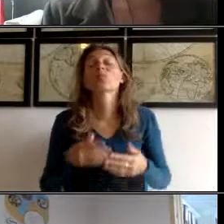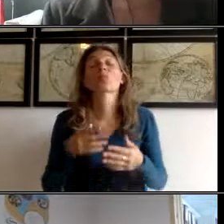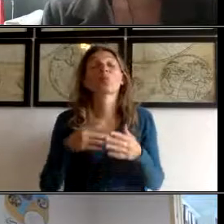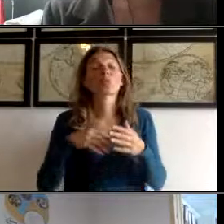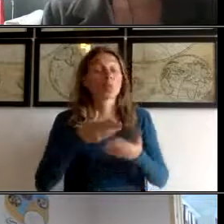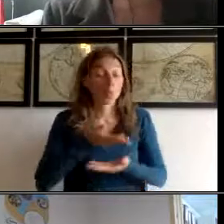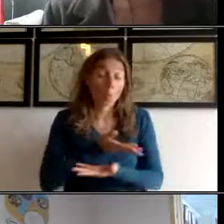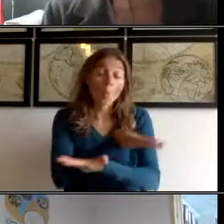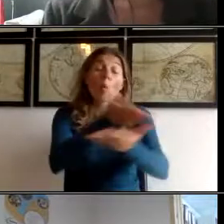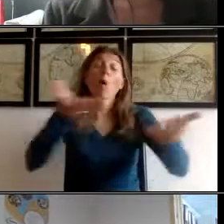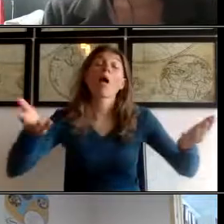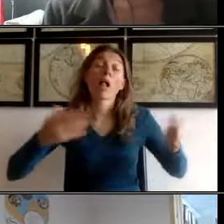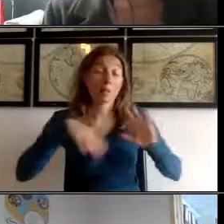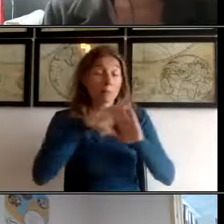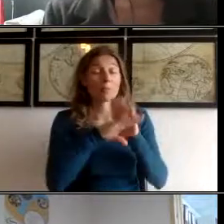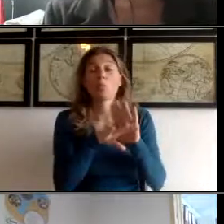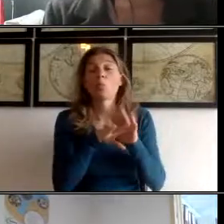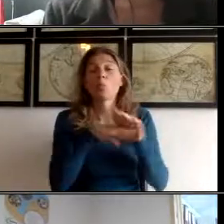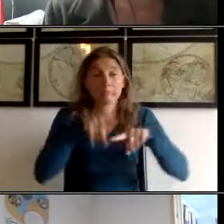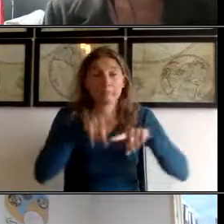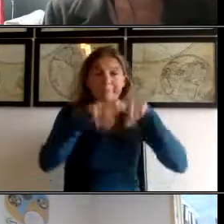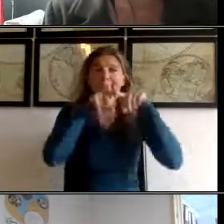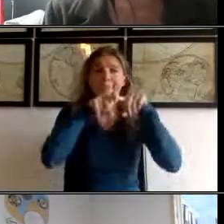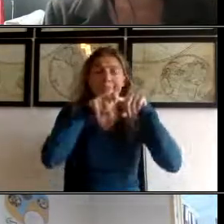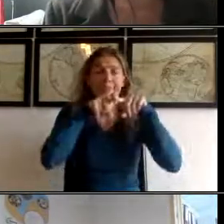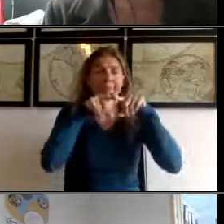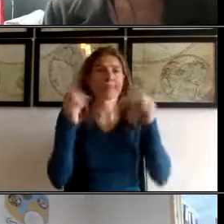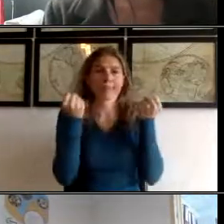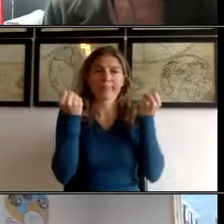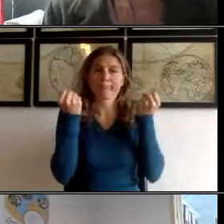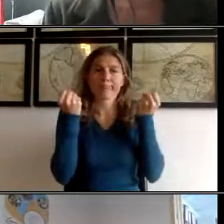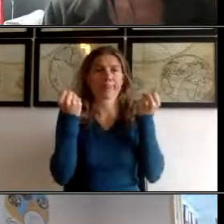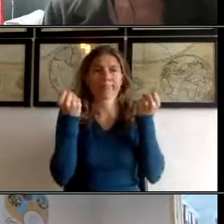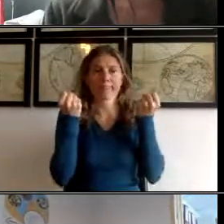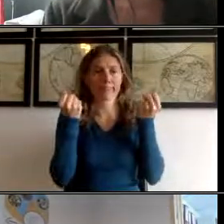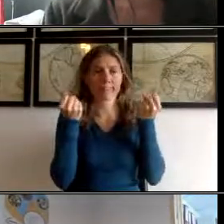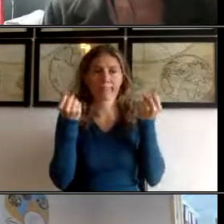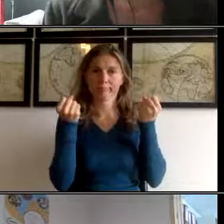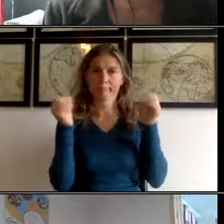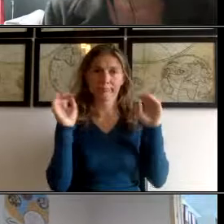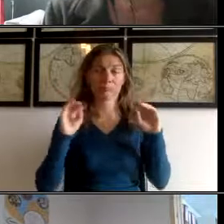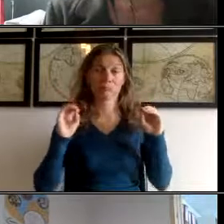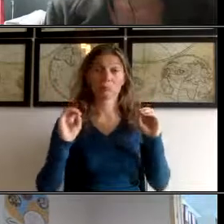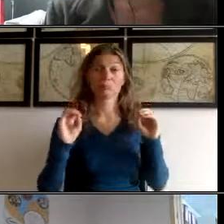We had an horrendous time trying to get people out of the countries.